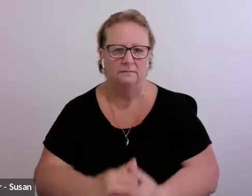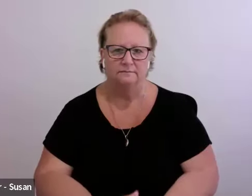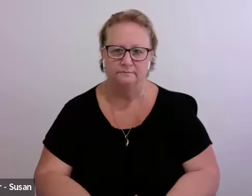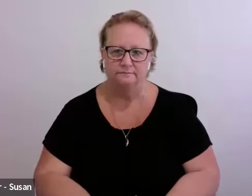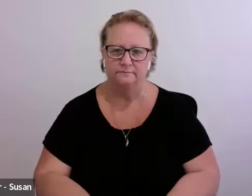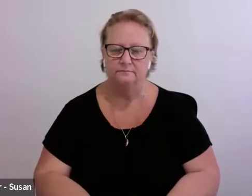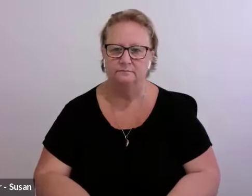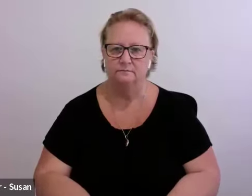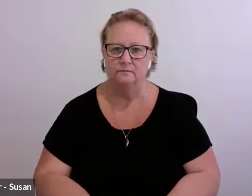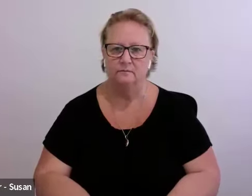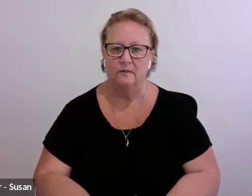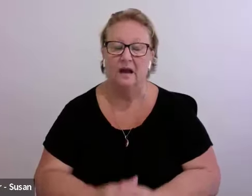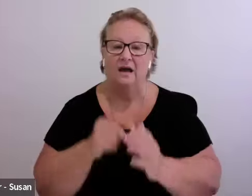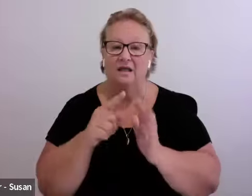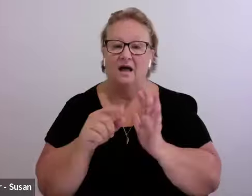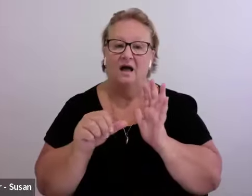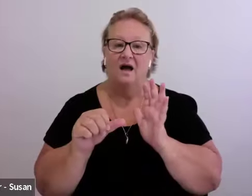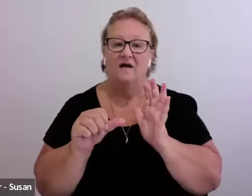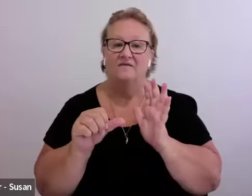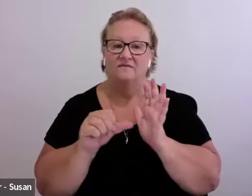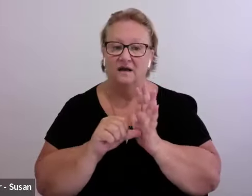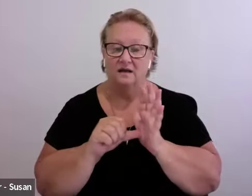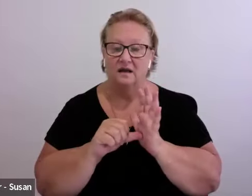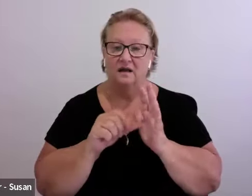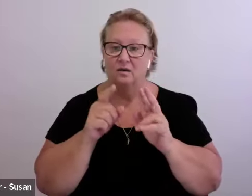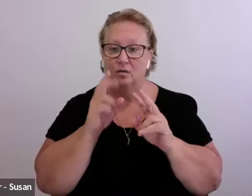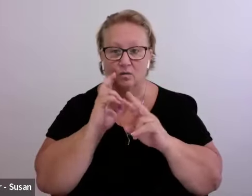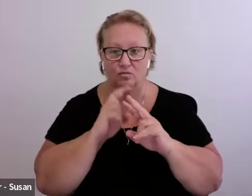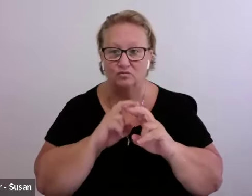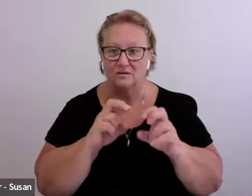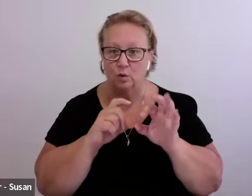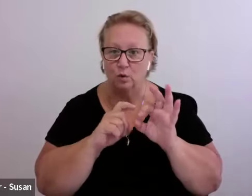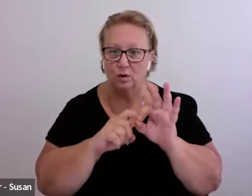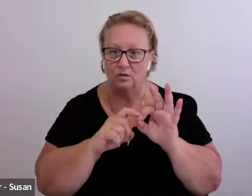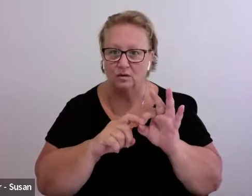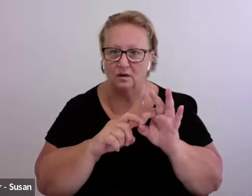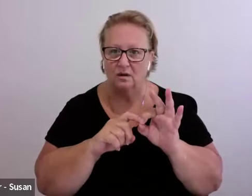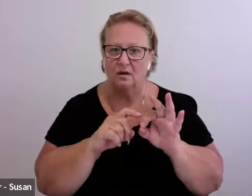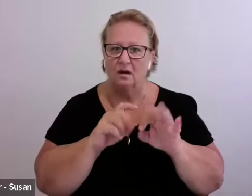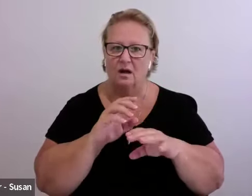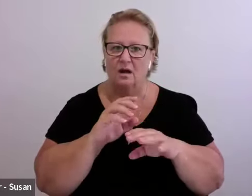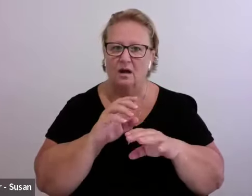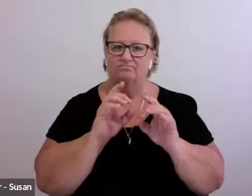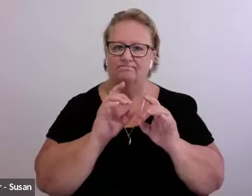accessible and inclusive